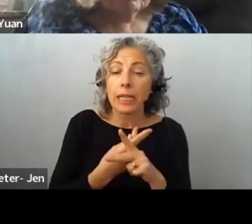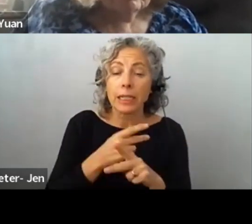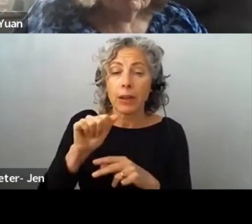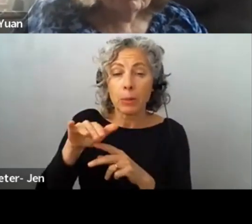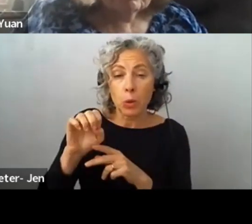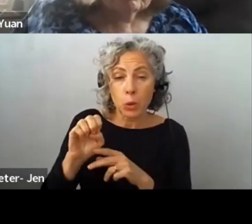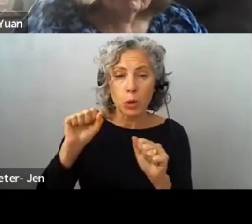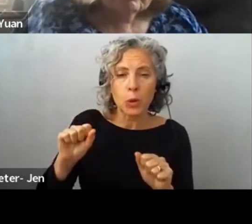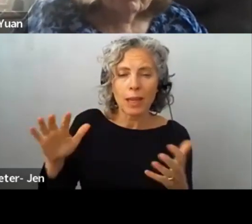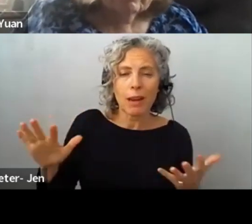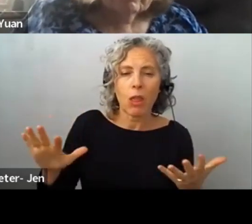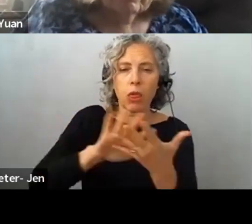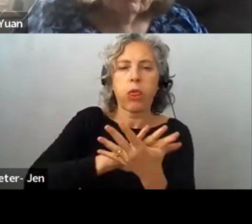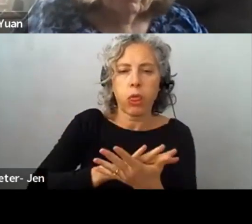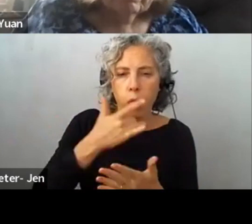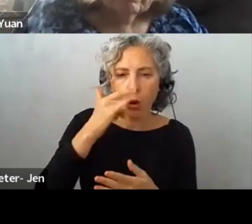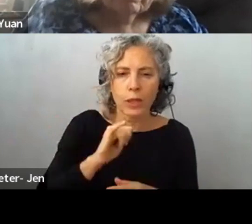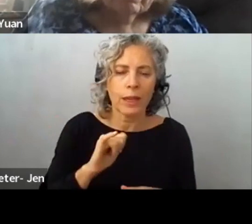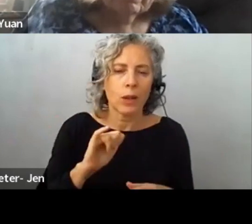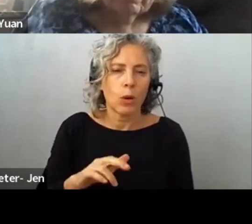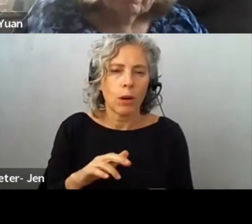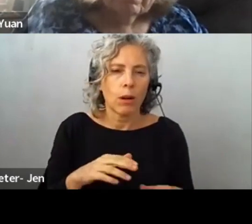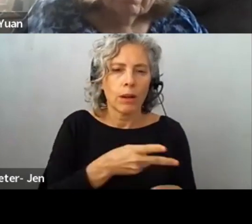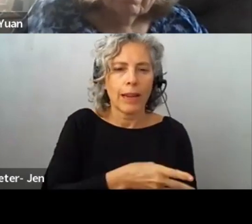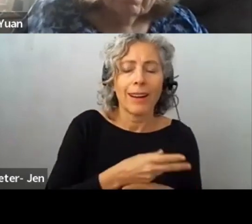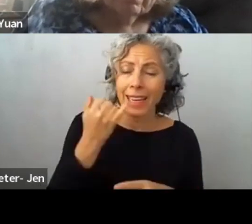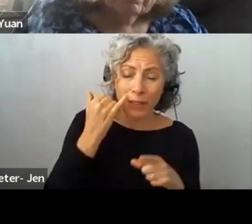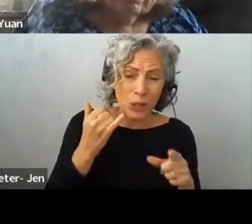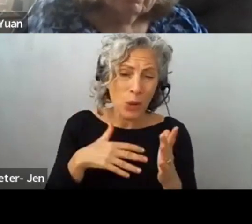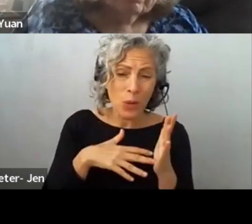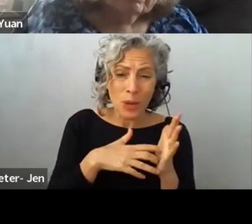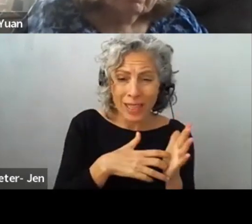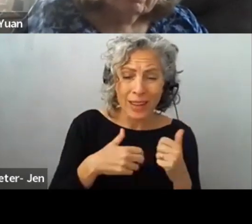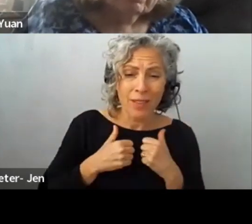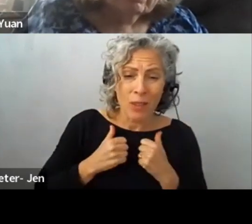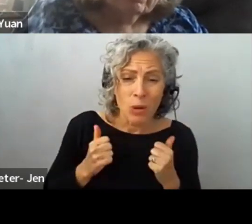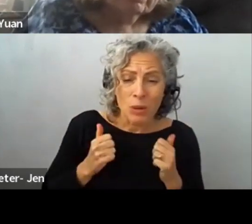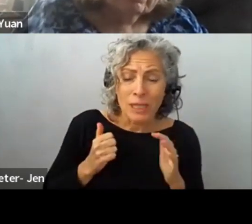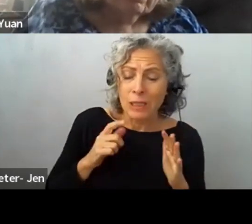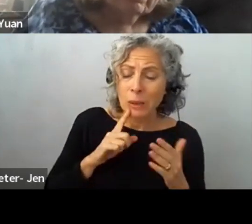mask his care. And also, if you're vulnerable, it's very easy for somebody to, if they're